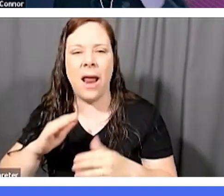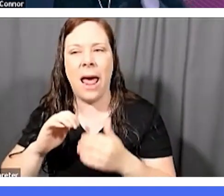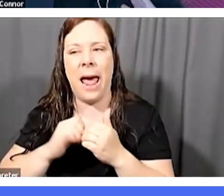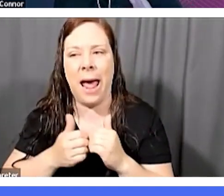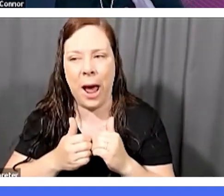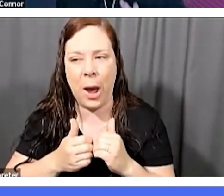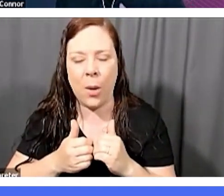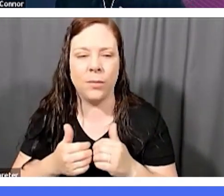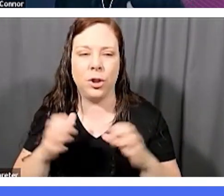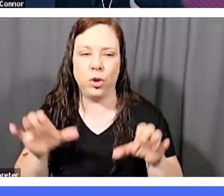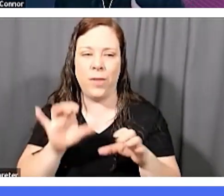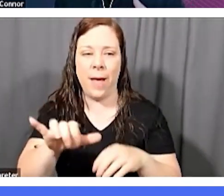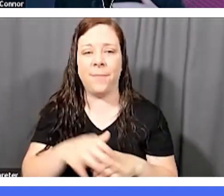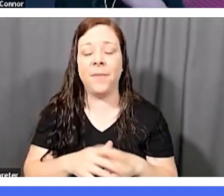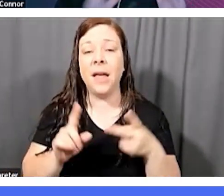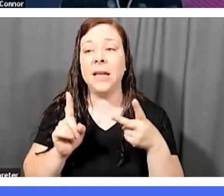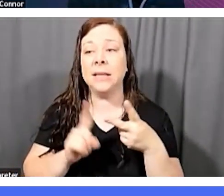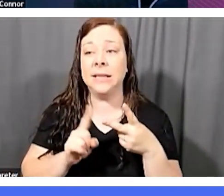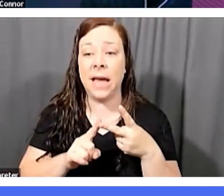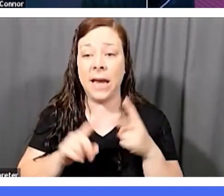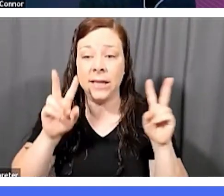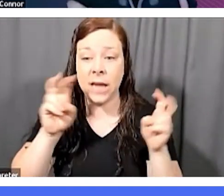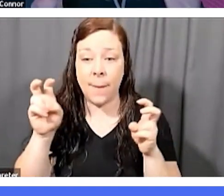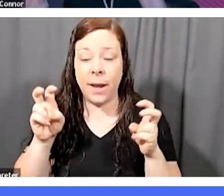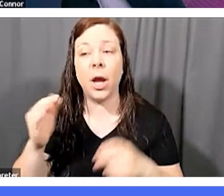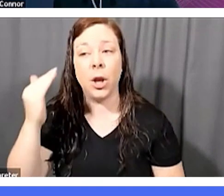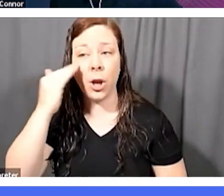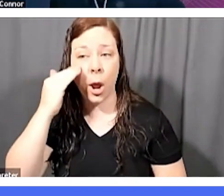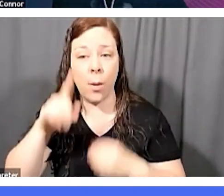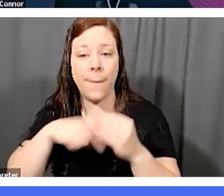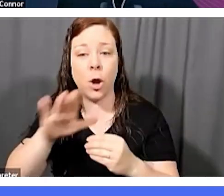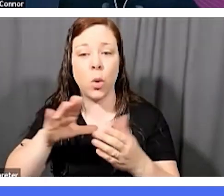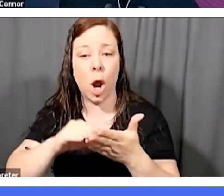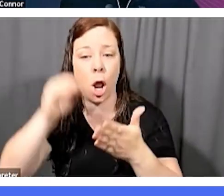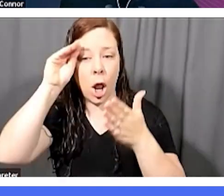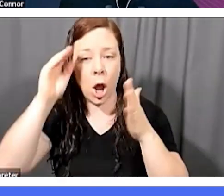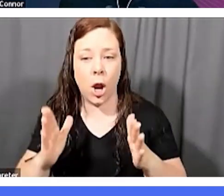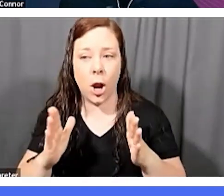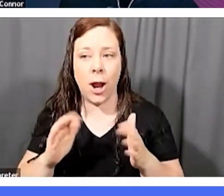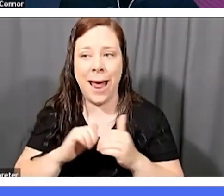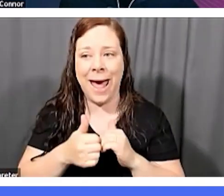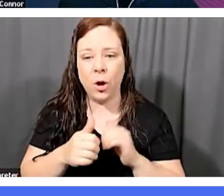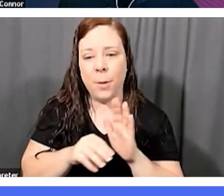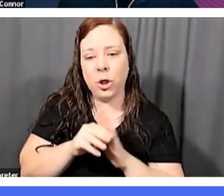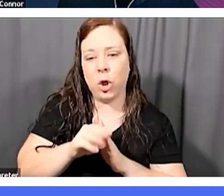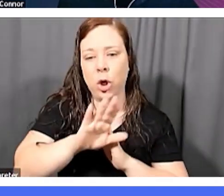So let's jump into that second topic then. We know about our learner. How do we mature our teaching methods to better align?